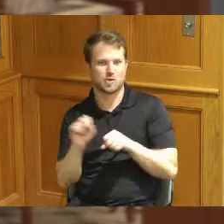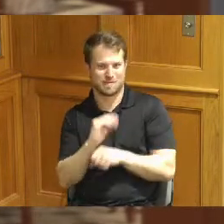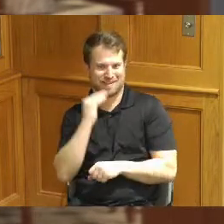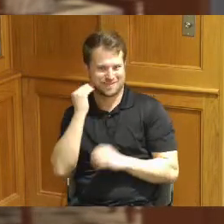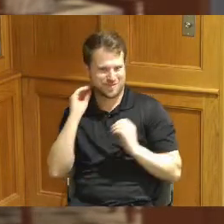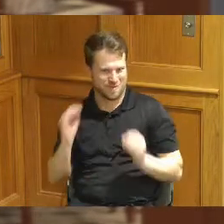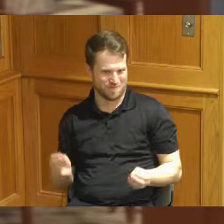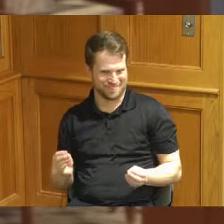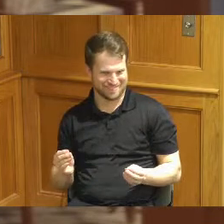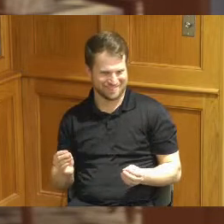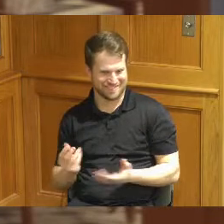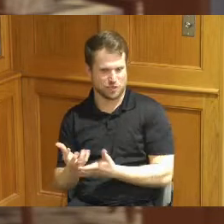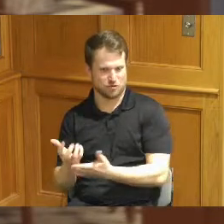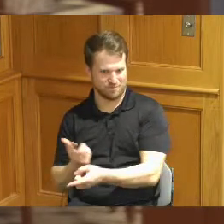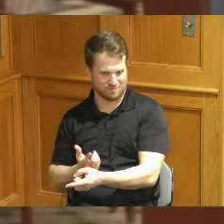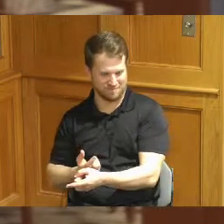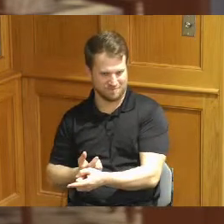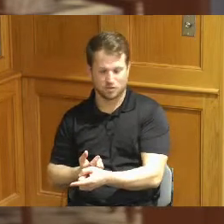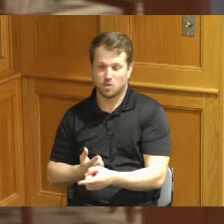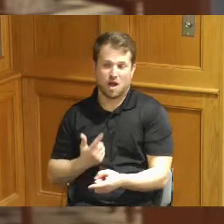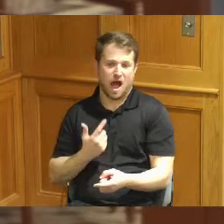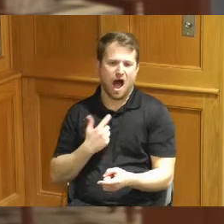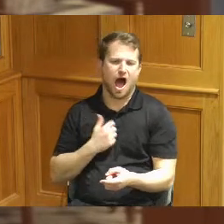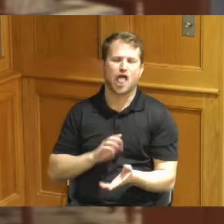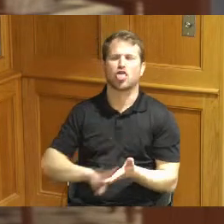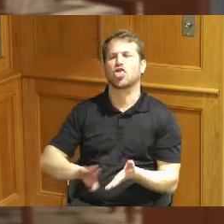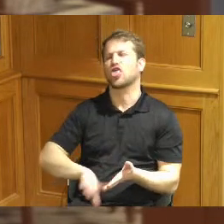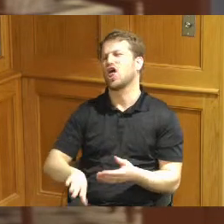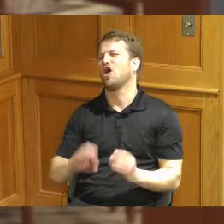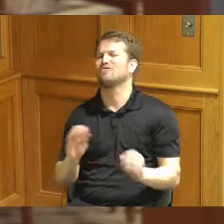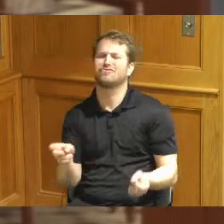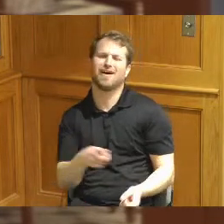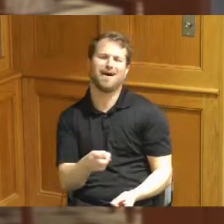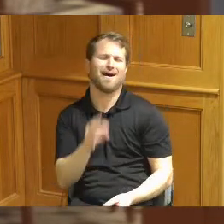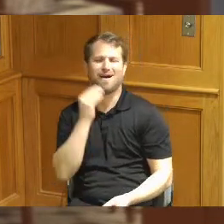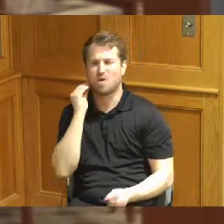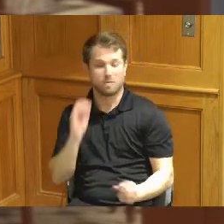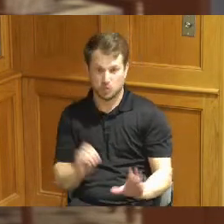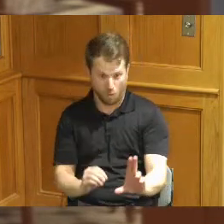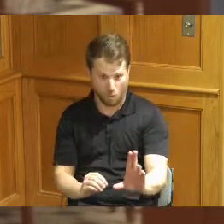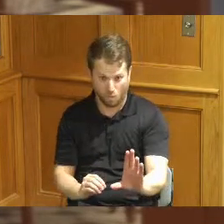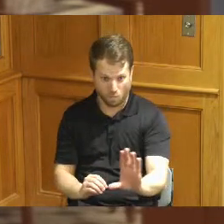I'm not I won't kid for a second that none of them are homeless about a third of them are homeless